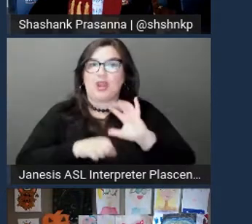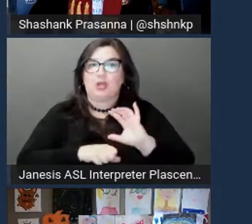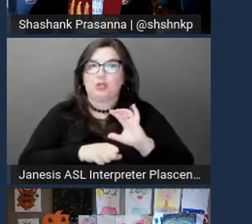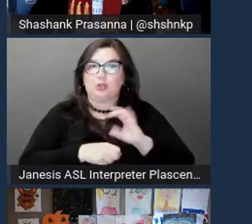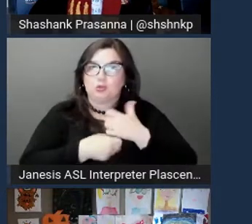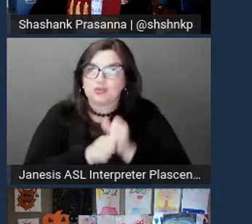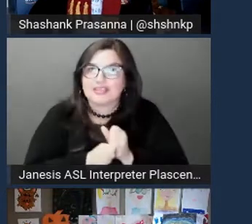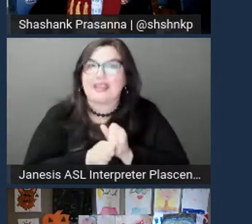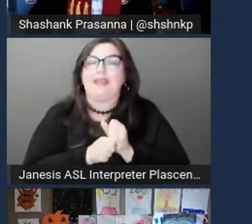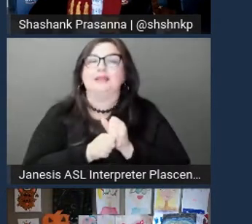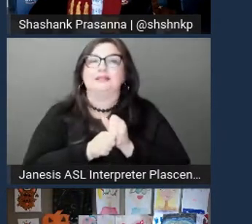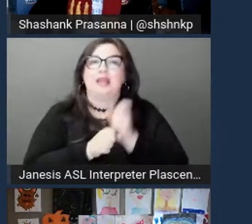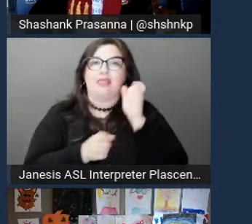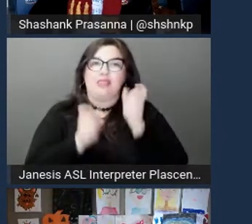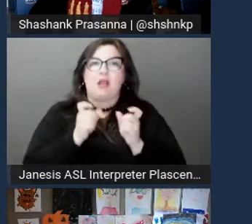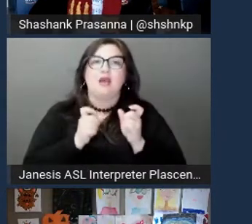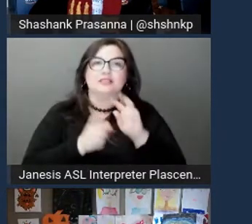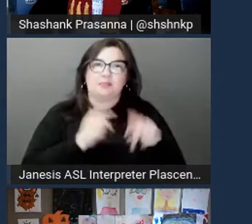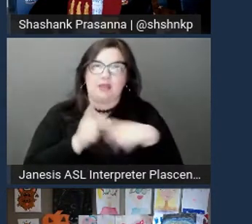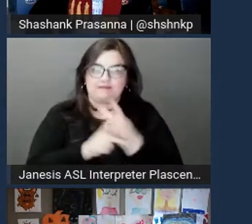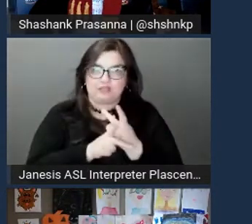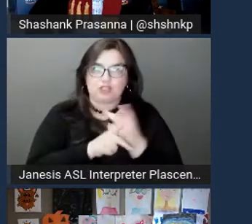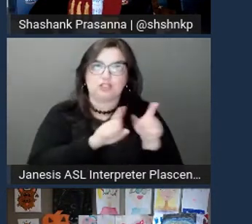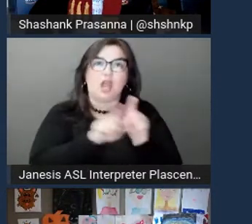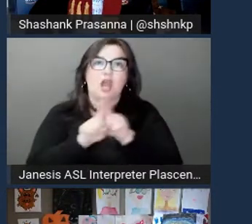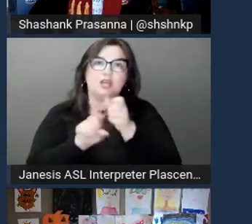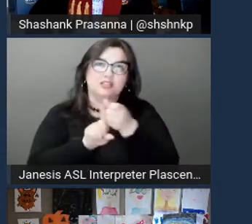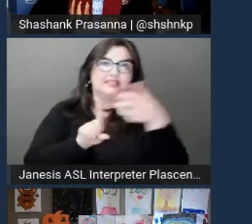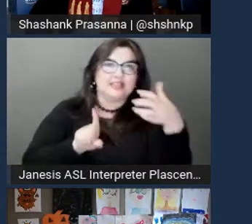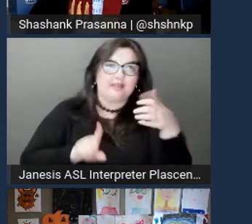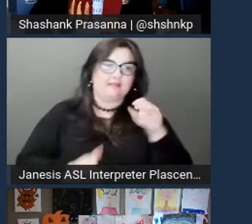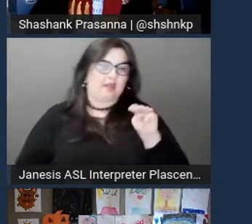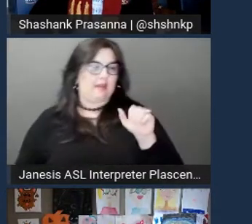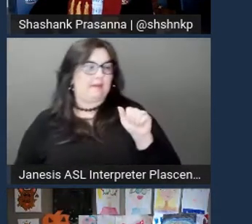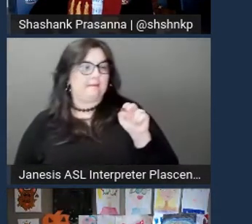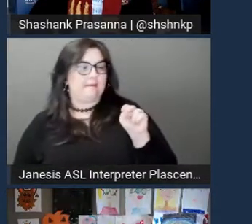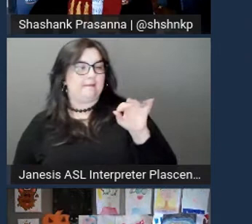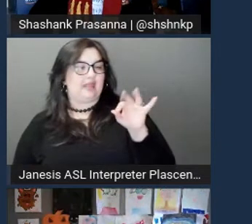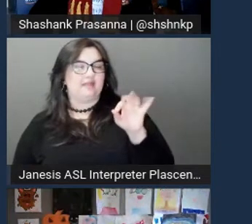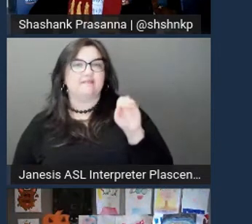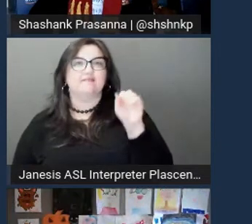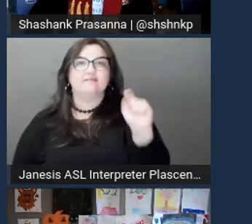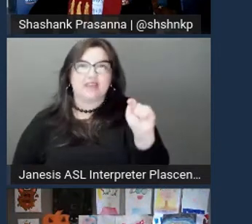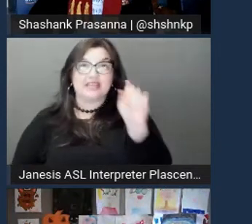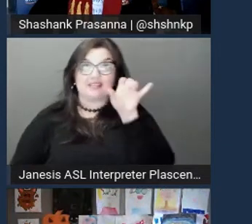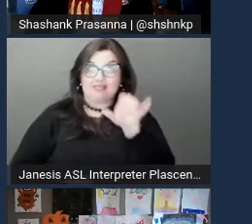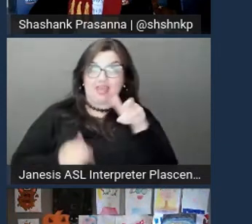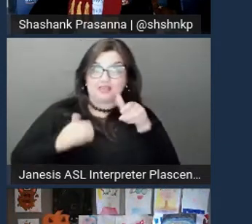And then, I'm also defining the manifest. And the manifest is a way for me as a customer,